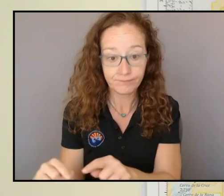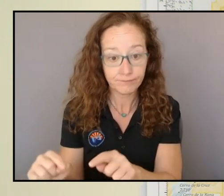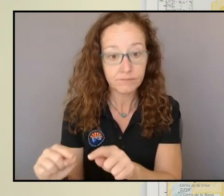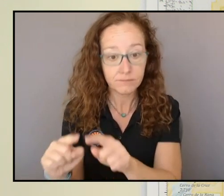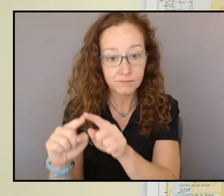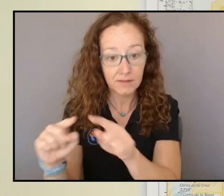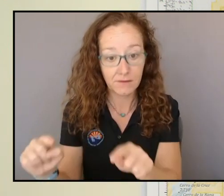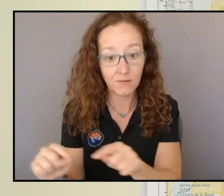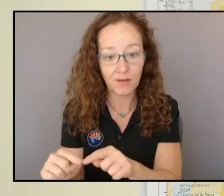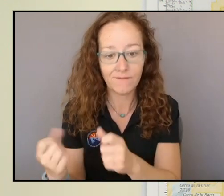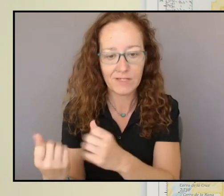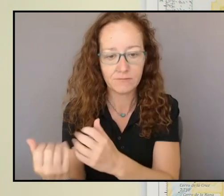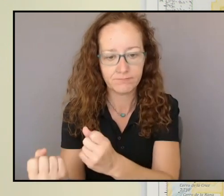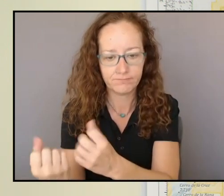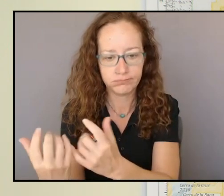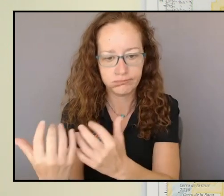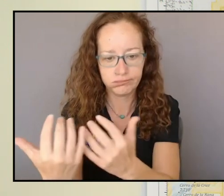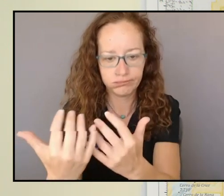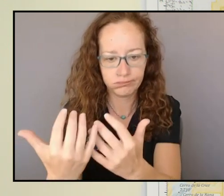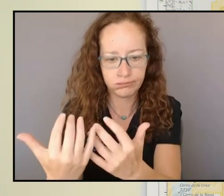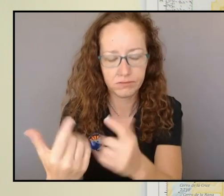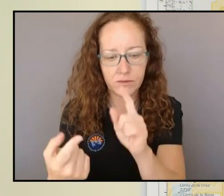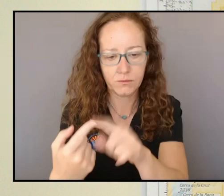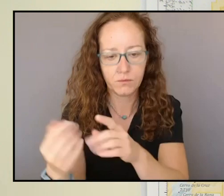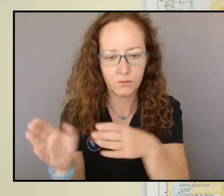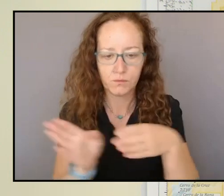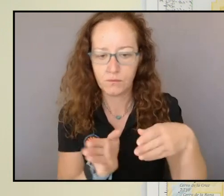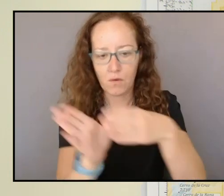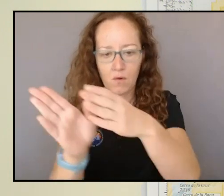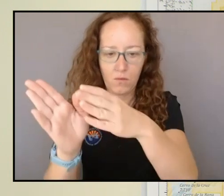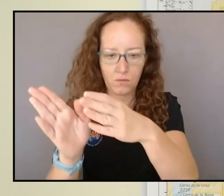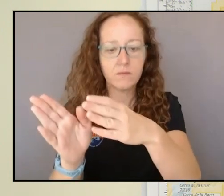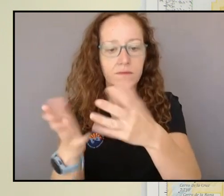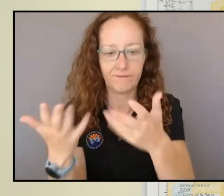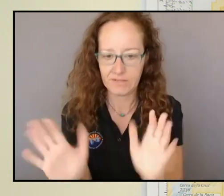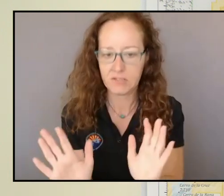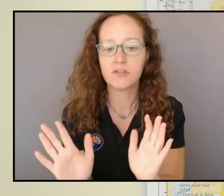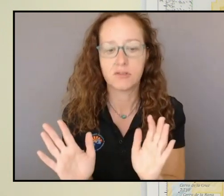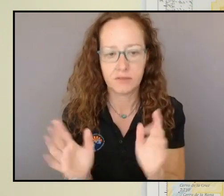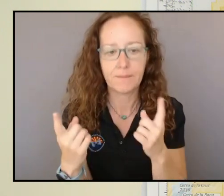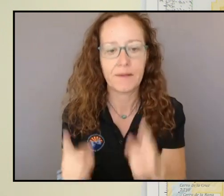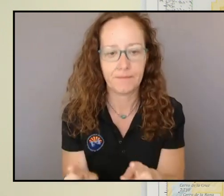you know, the fire's come all the way down to the road. That part is looking good and they're working to secure that and